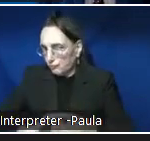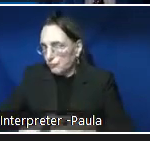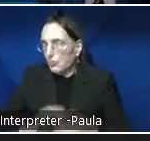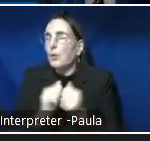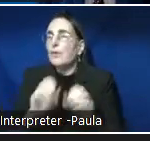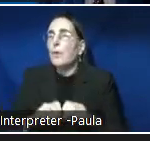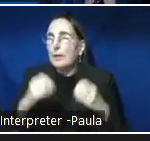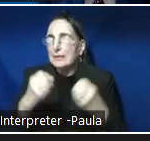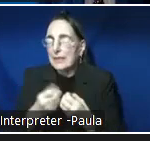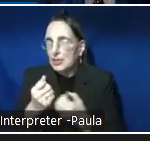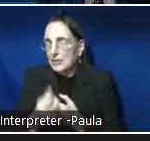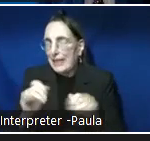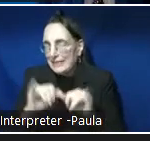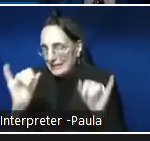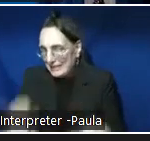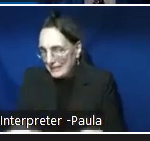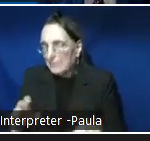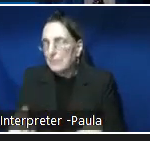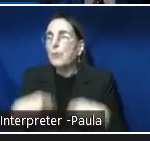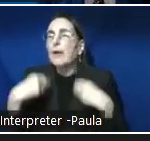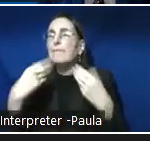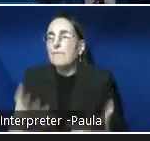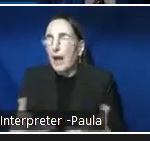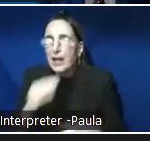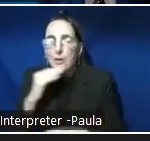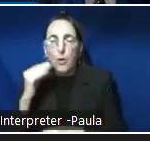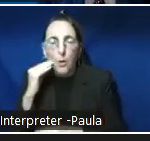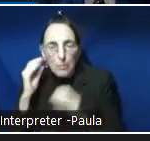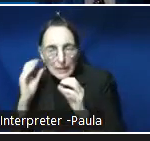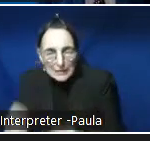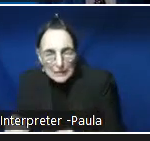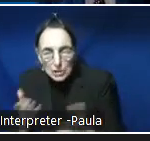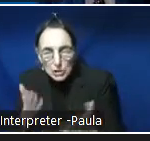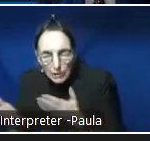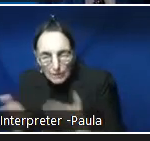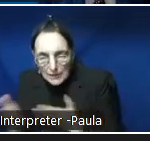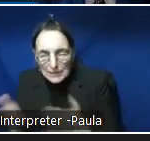resources and homelessness services, health care and mental health services, independent living services, and supportive